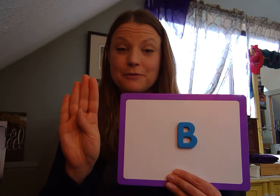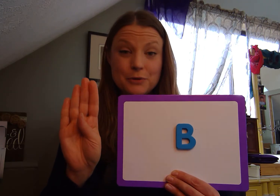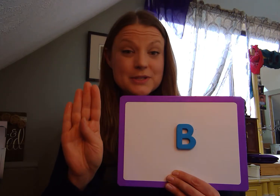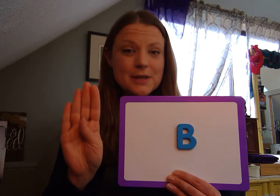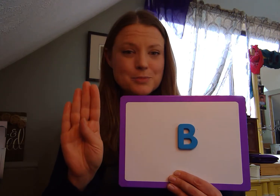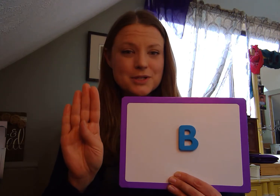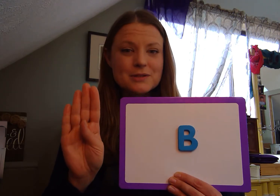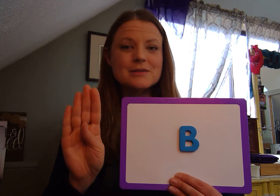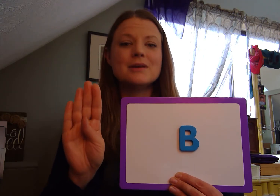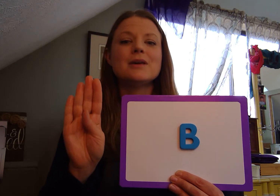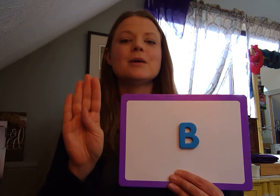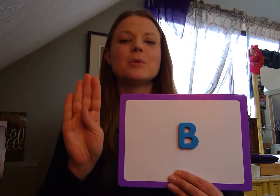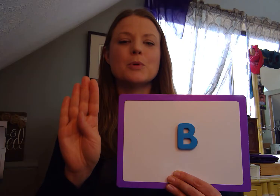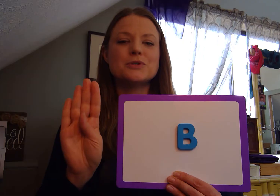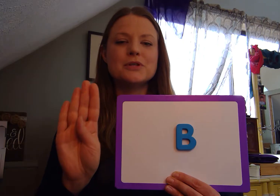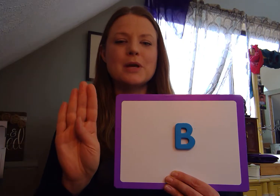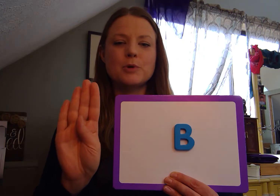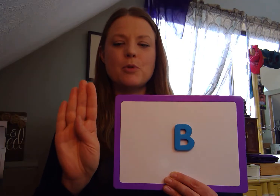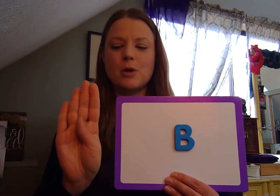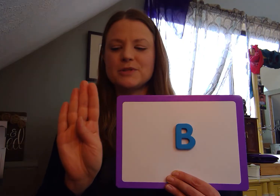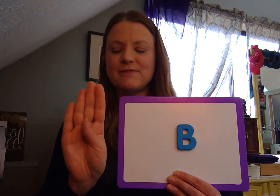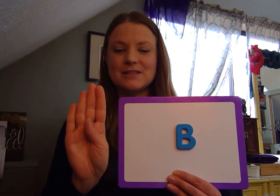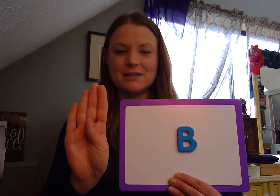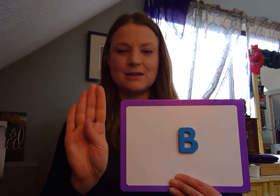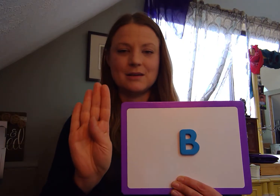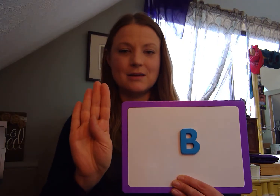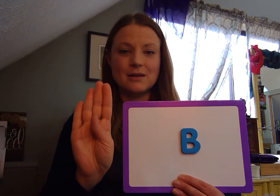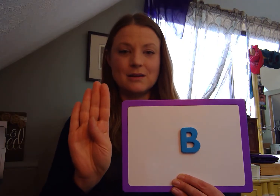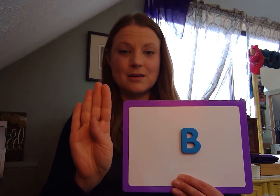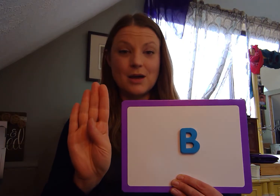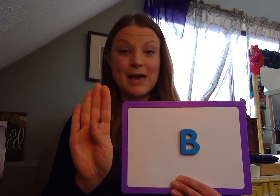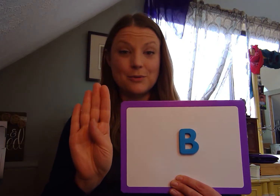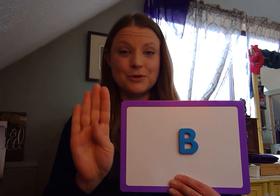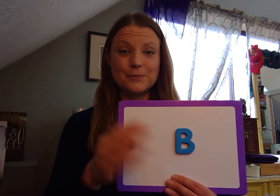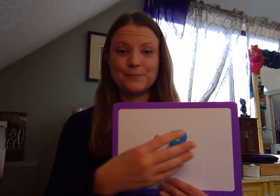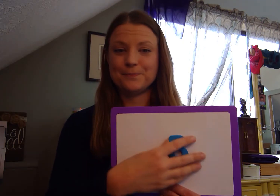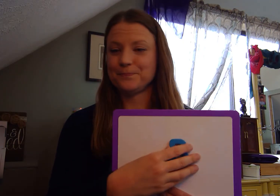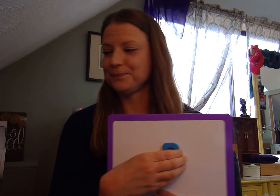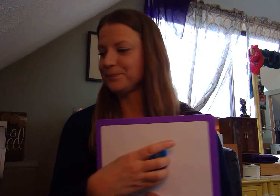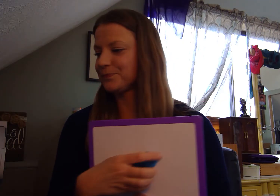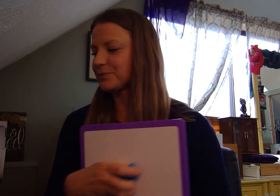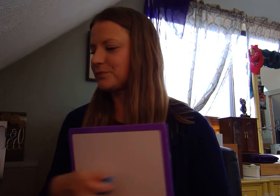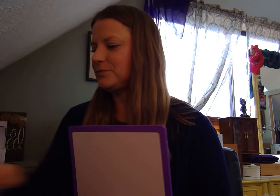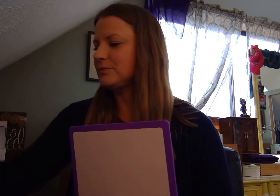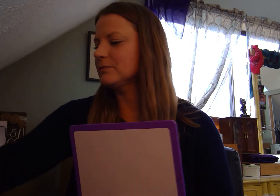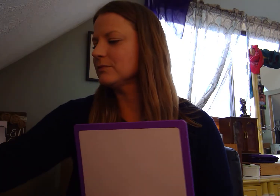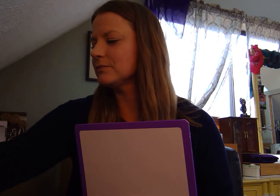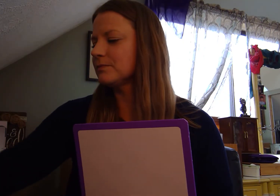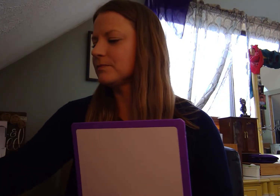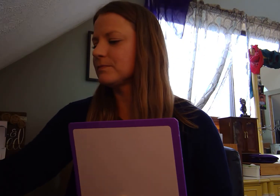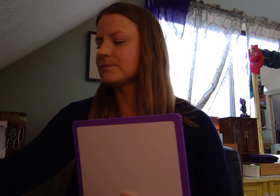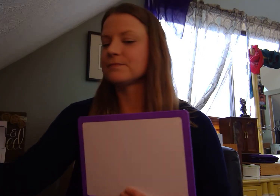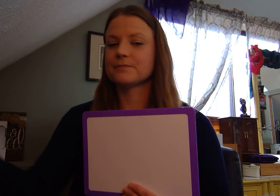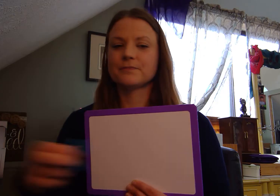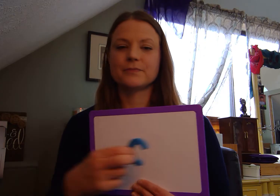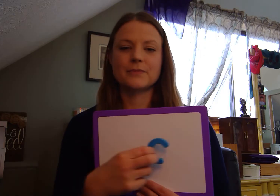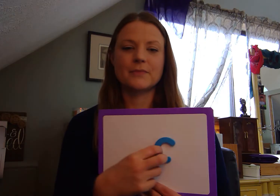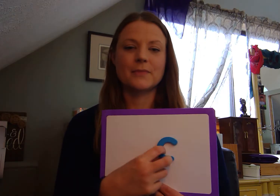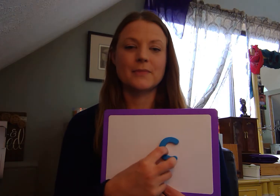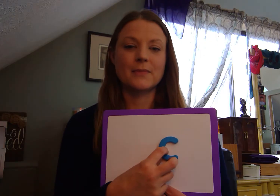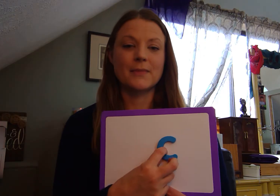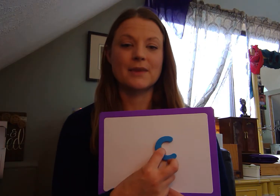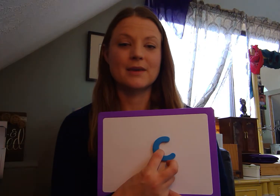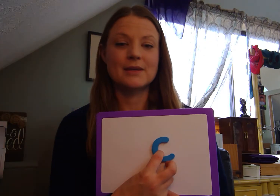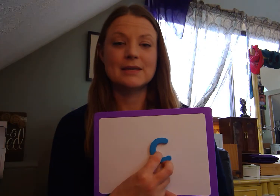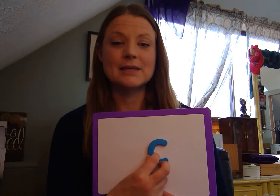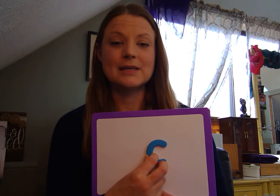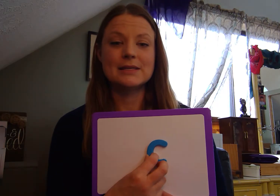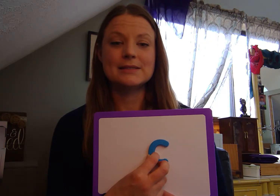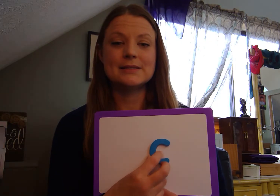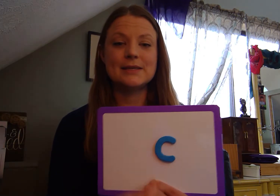a few exceptions but most of the time your palm is facing out